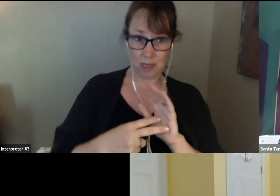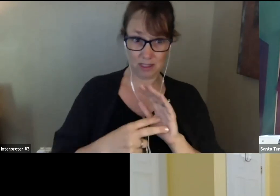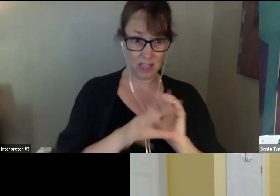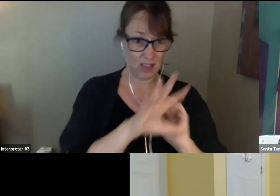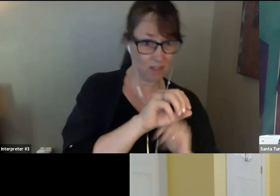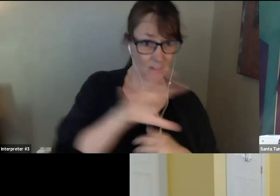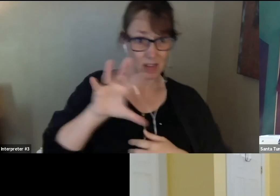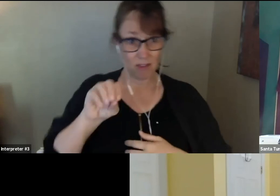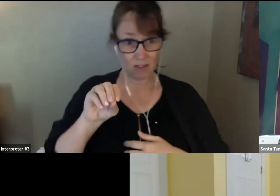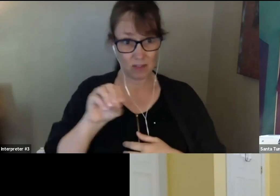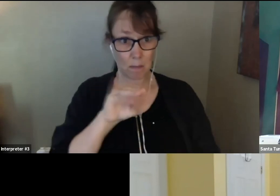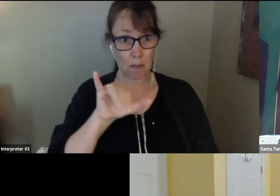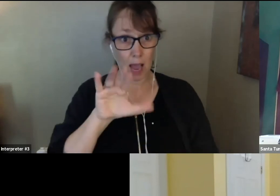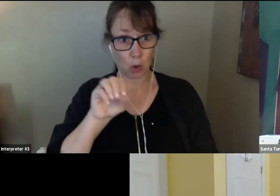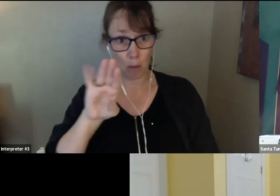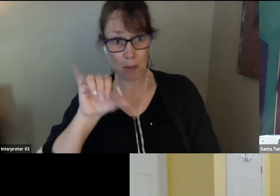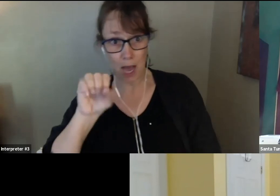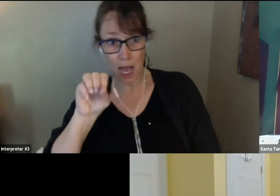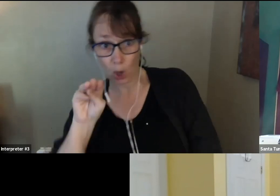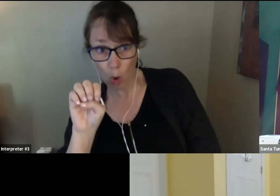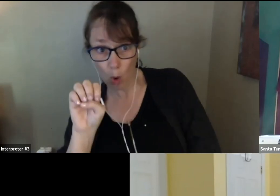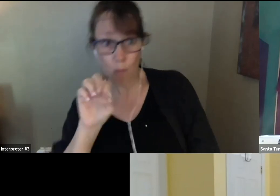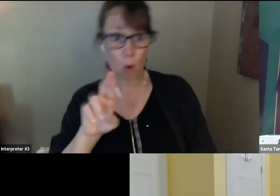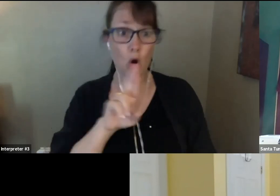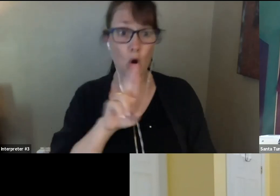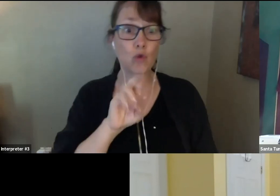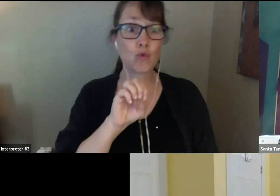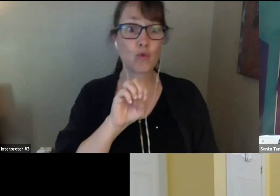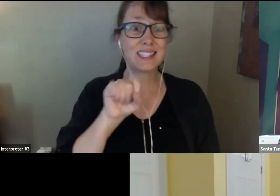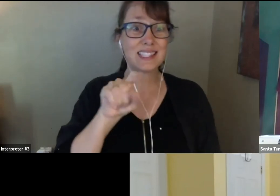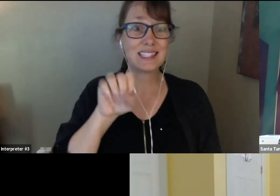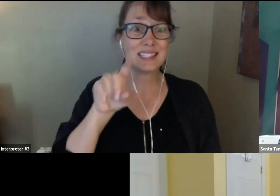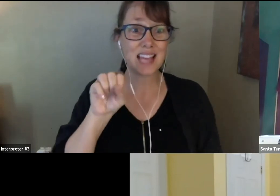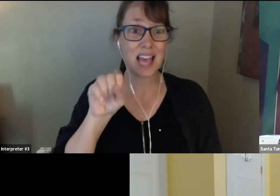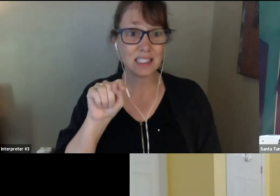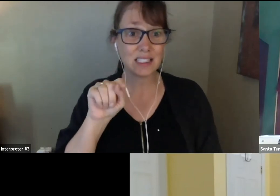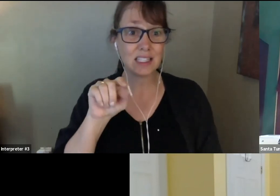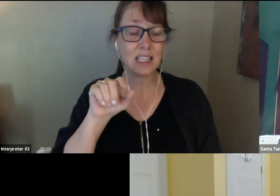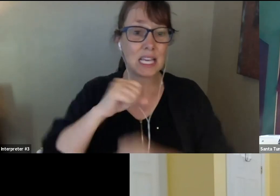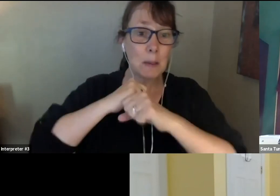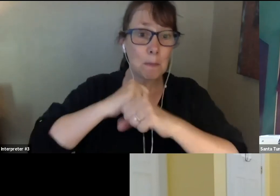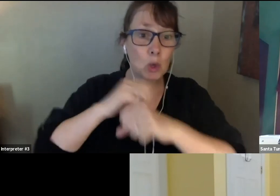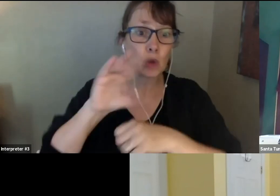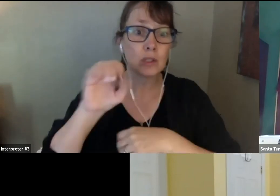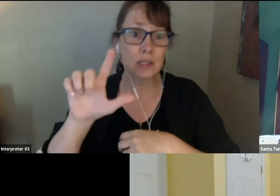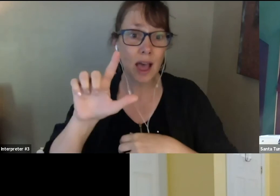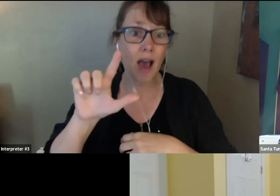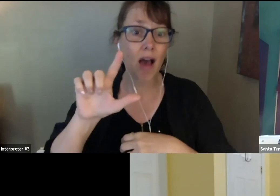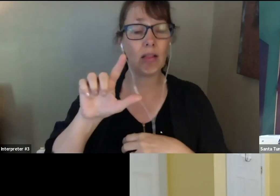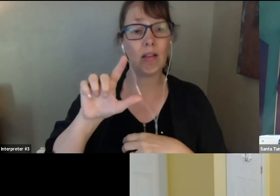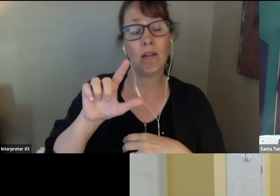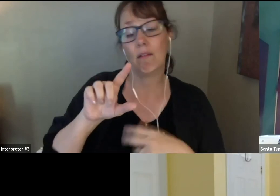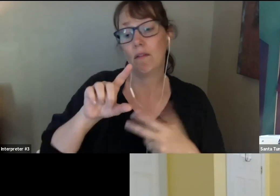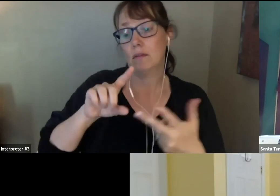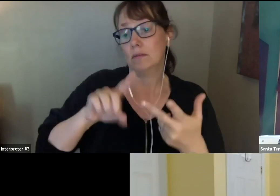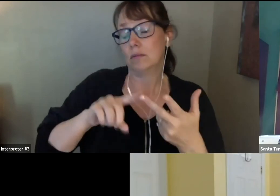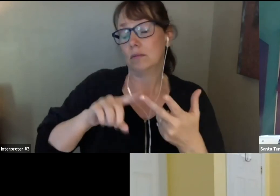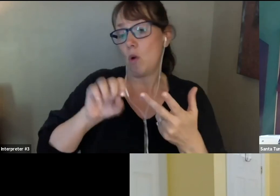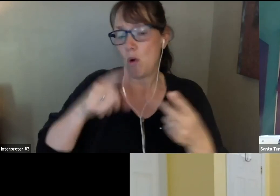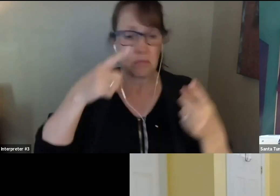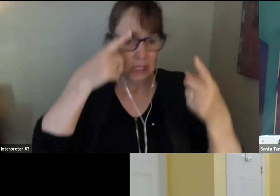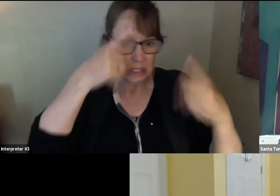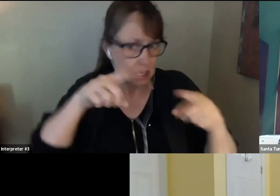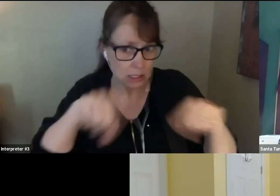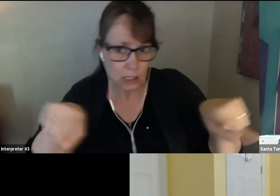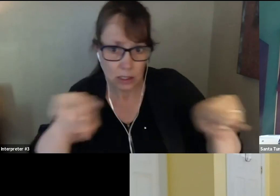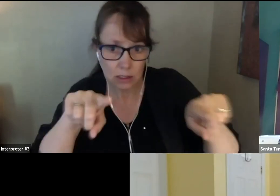and resident immune cell studies? Or is there consensus on the panel that one of those may